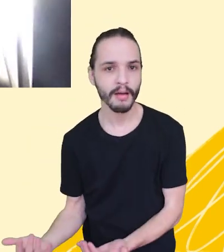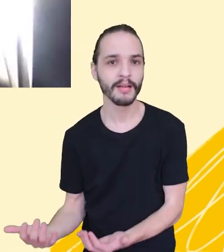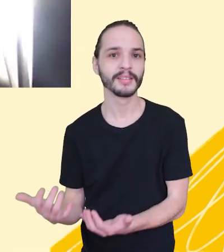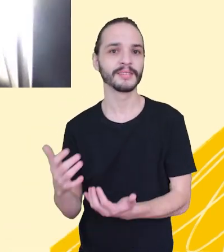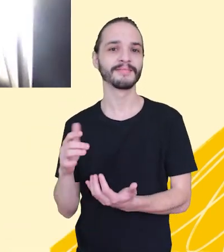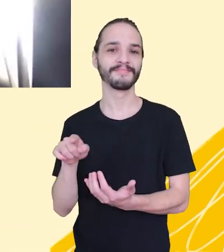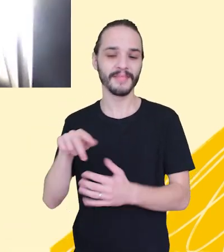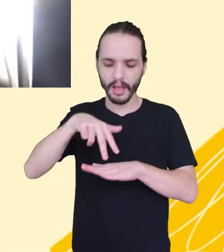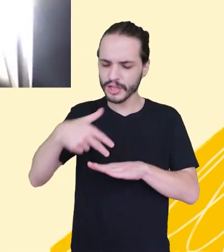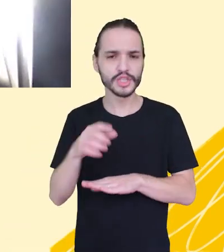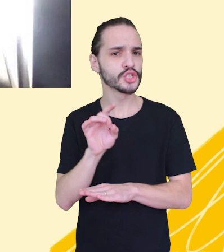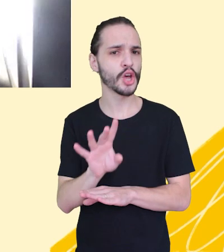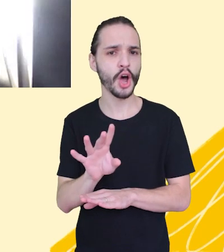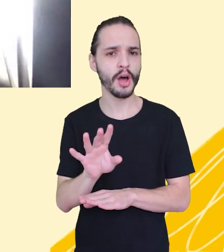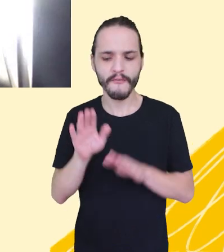I just need that.